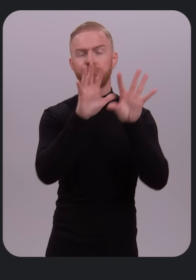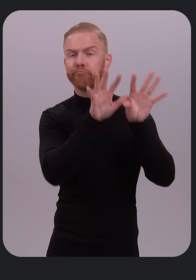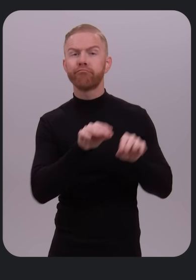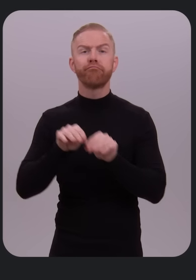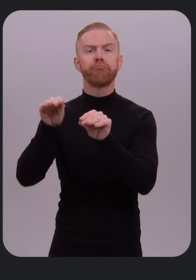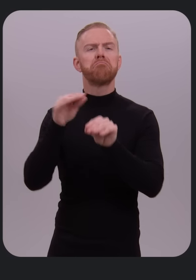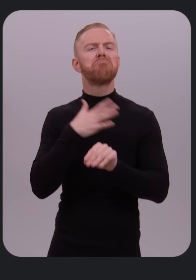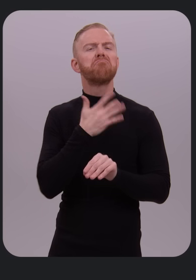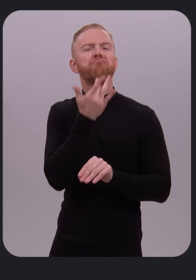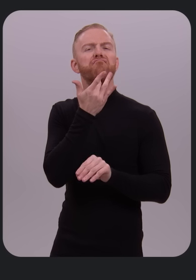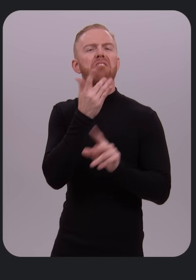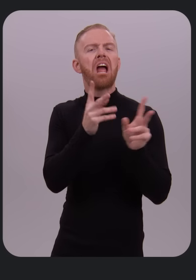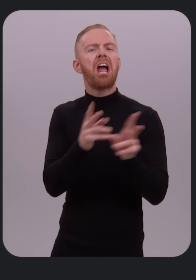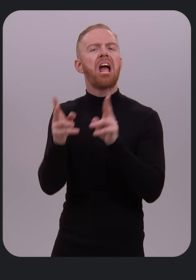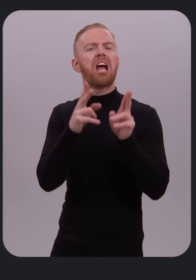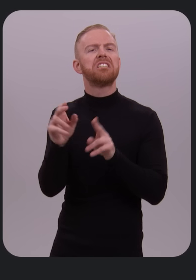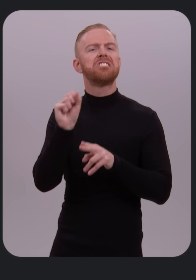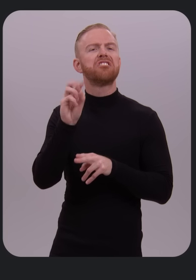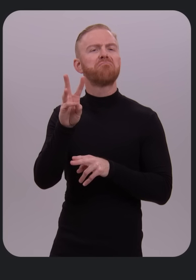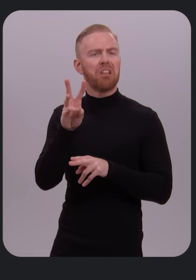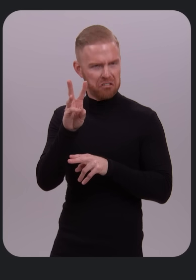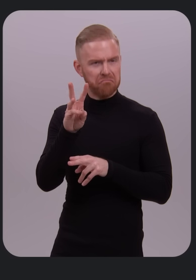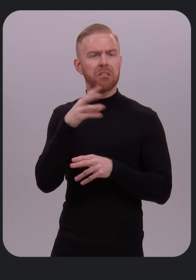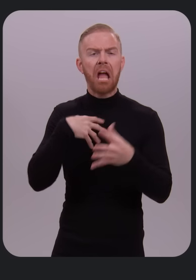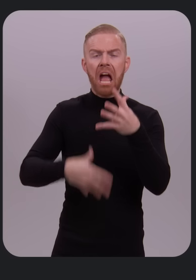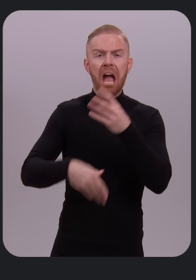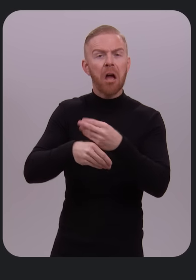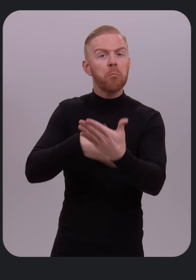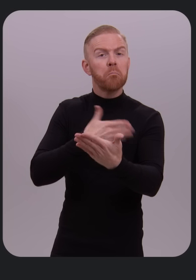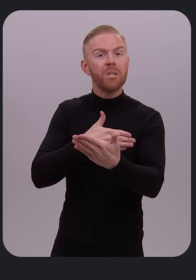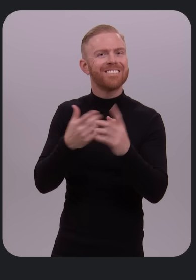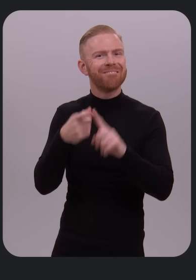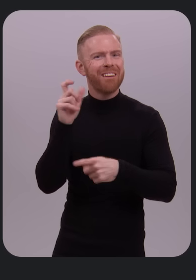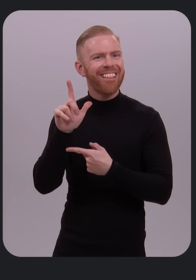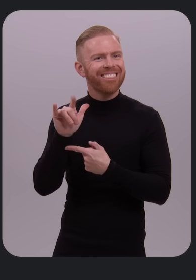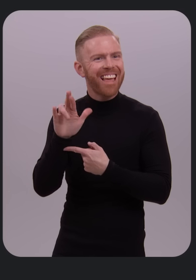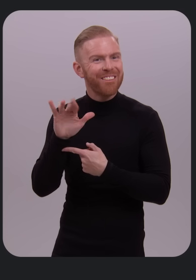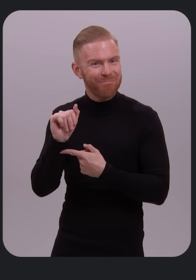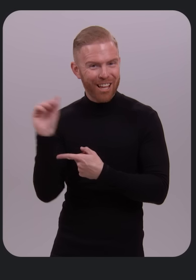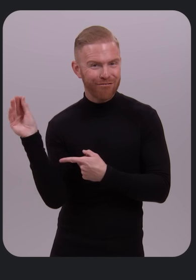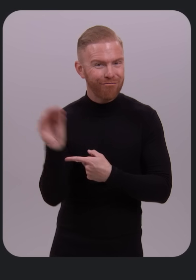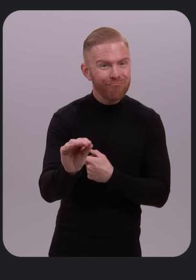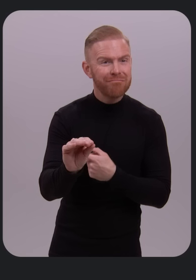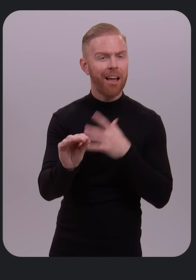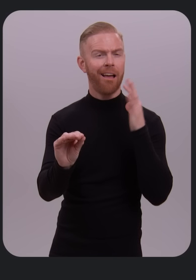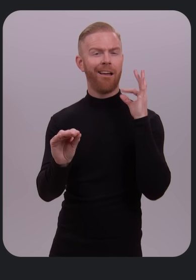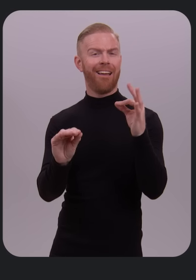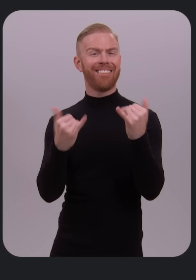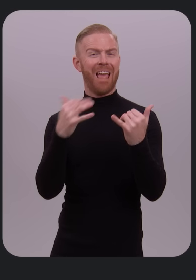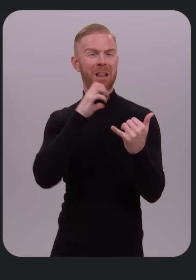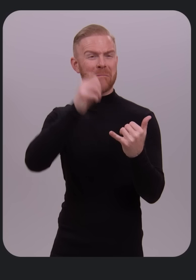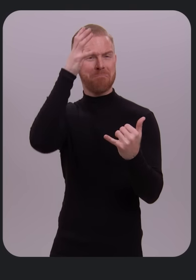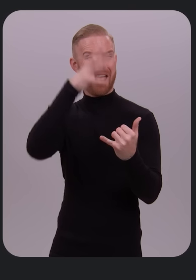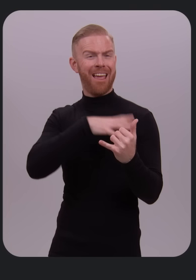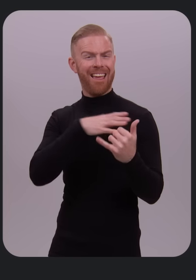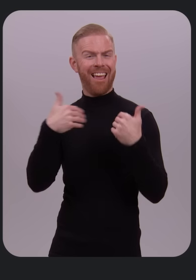add some music from Lyria. And now the old man finally has his flying car.